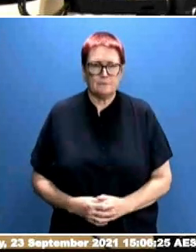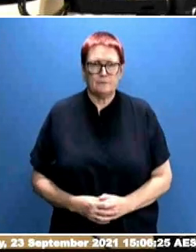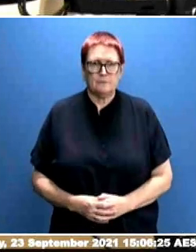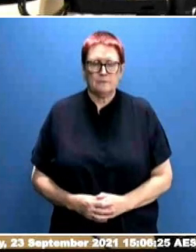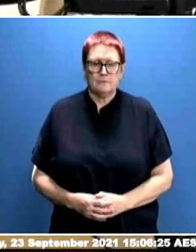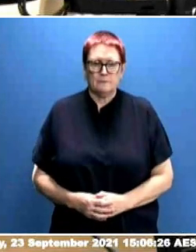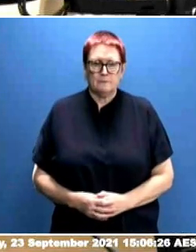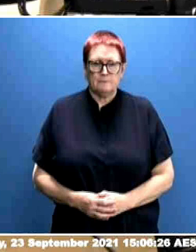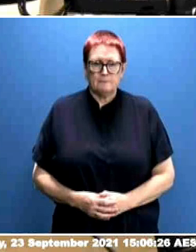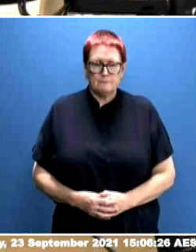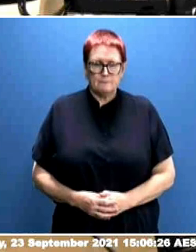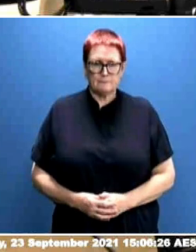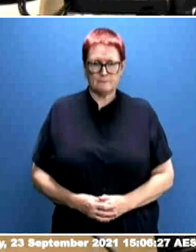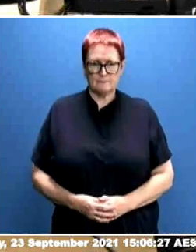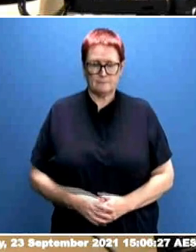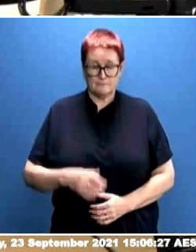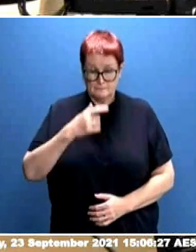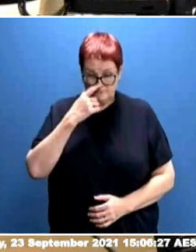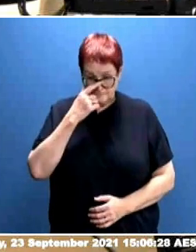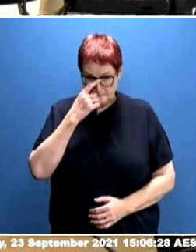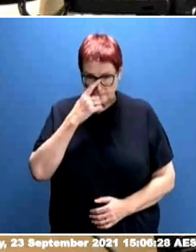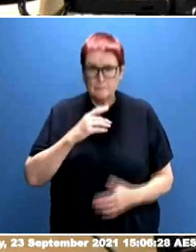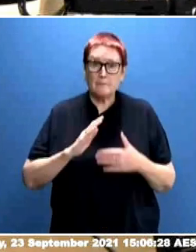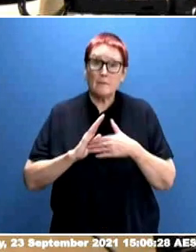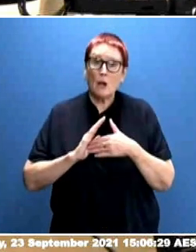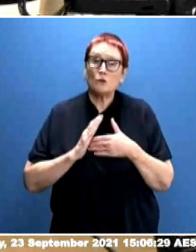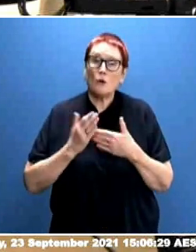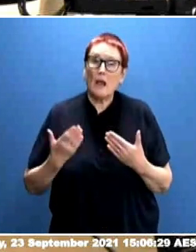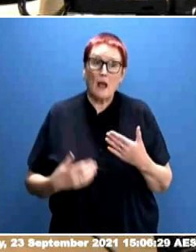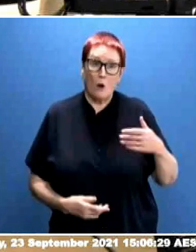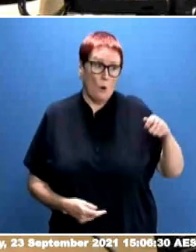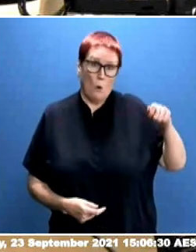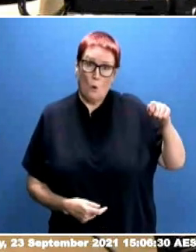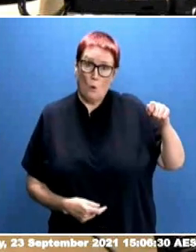At the moment, the courts are able to include those arrangements